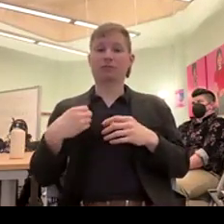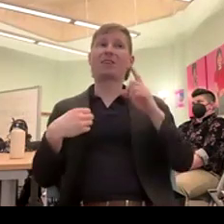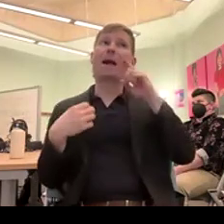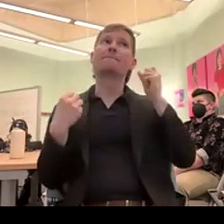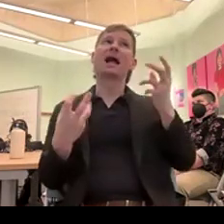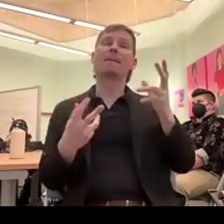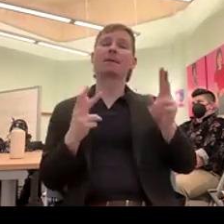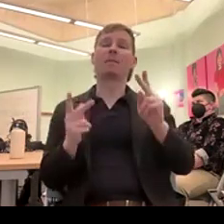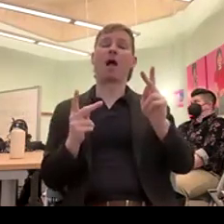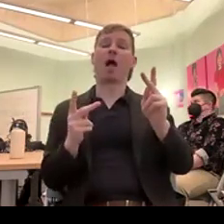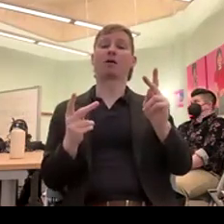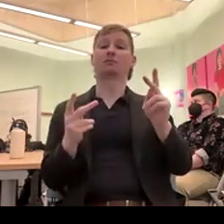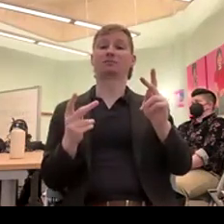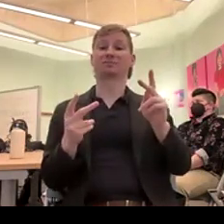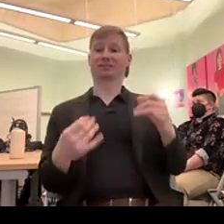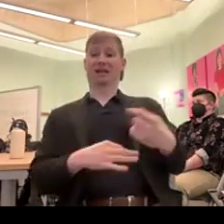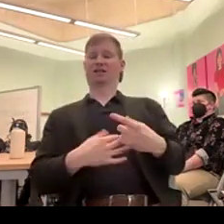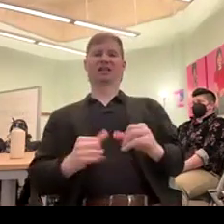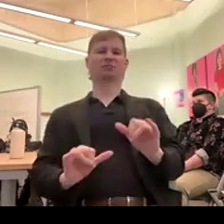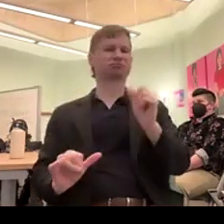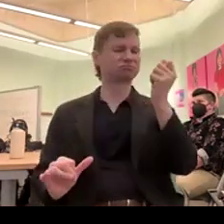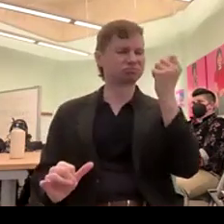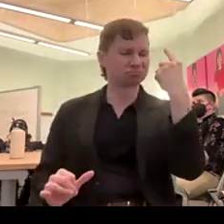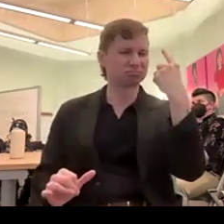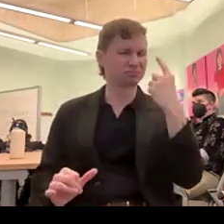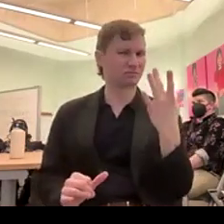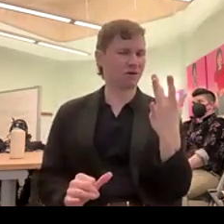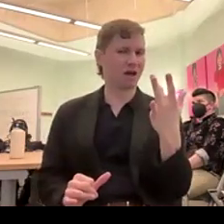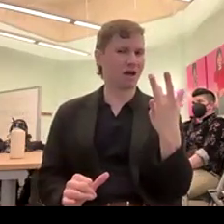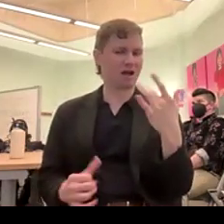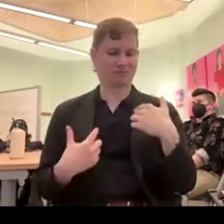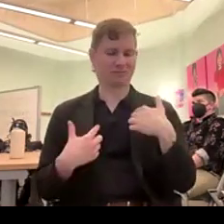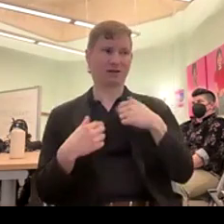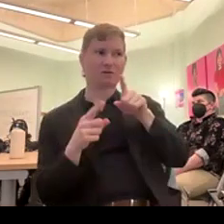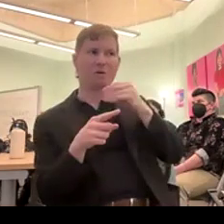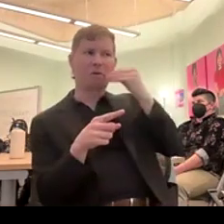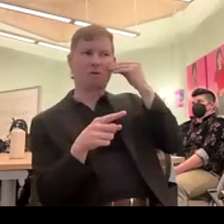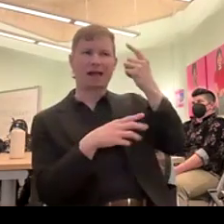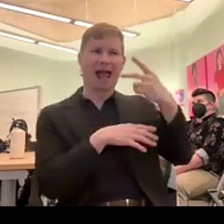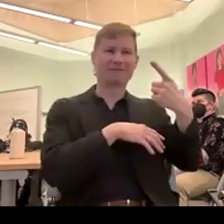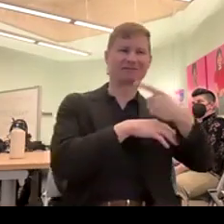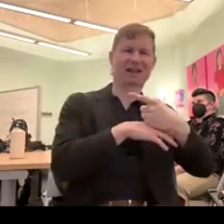I think a lot of people, even to this day, probably don't understand why I